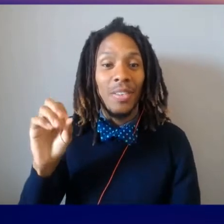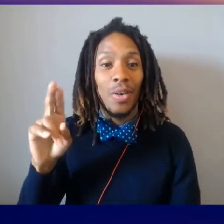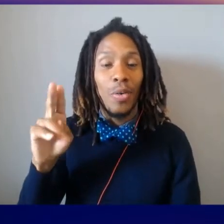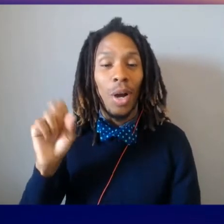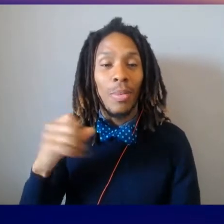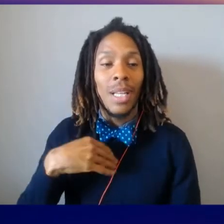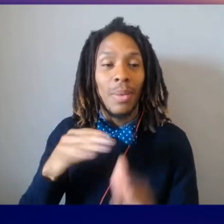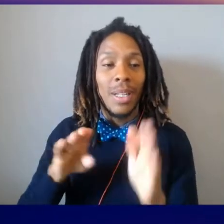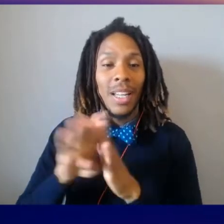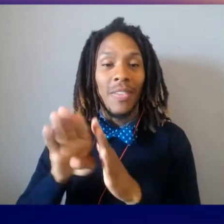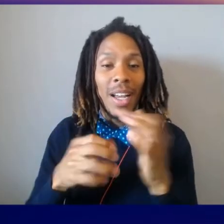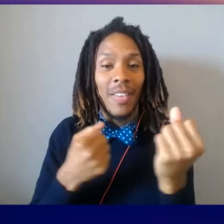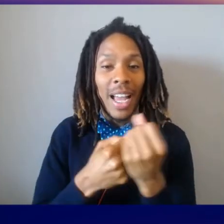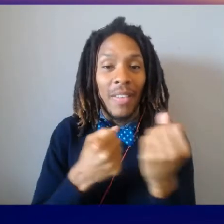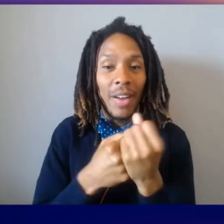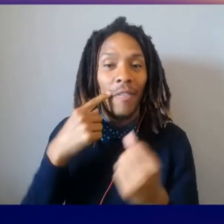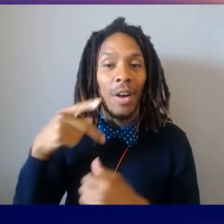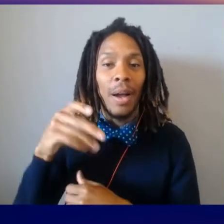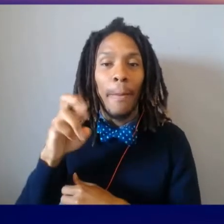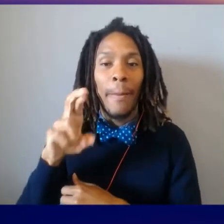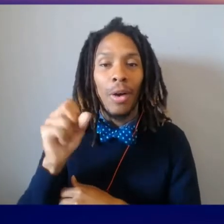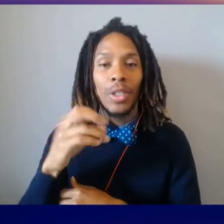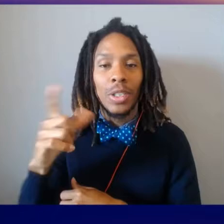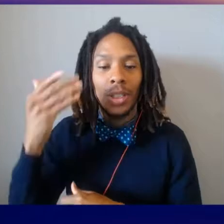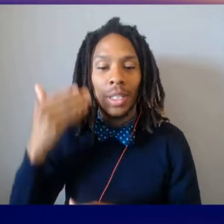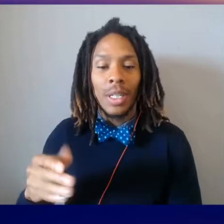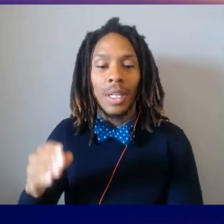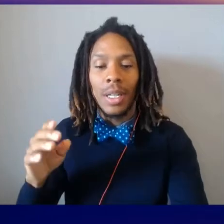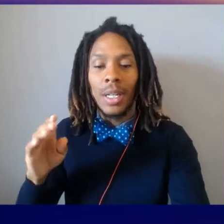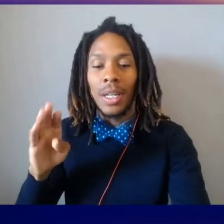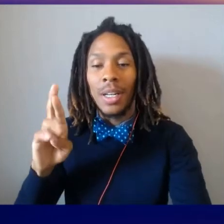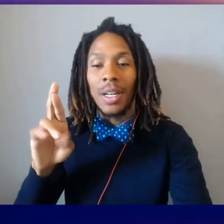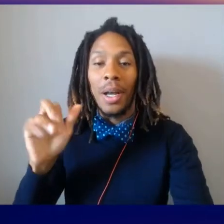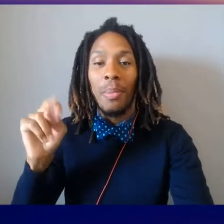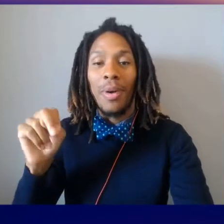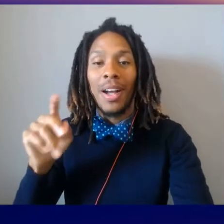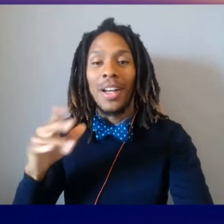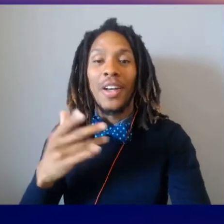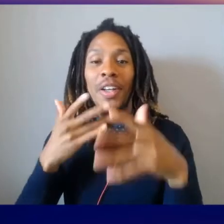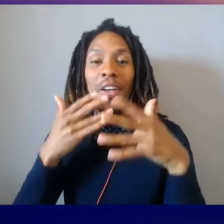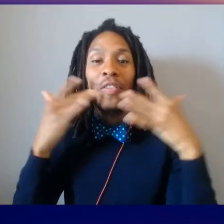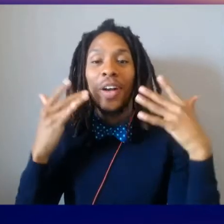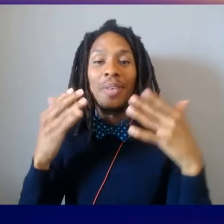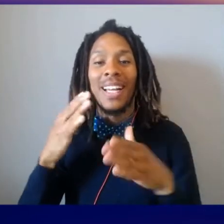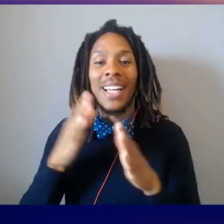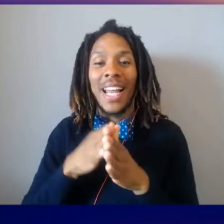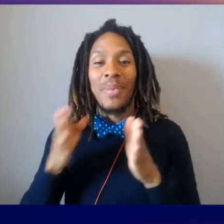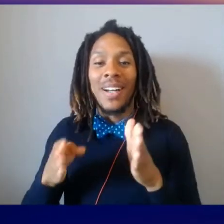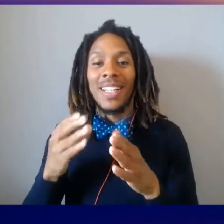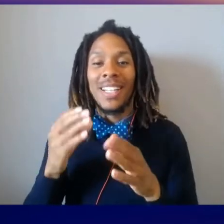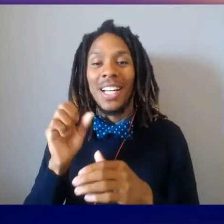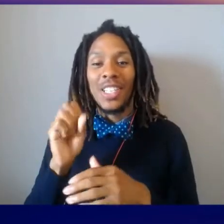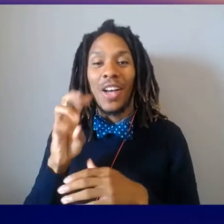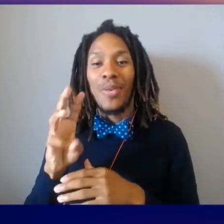and in this session, I'm joined by... Brian, your friendly neighborhood CloudFormation DA. All Right. So, we are gonna be talking about CloudTrail Lake,